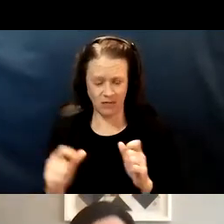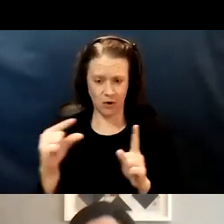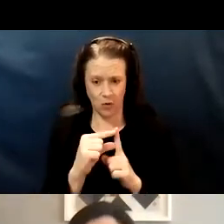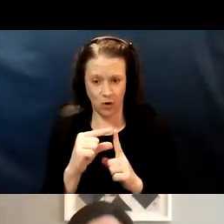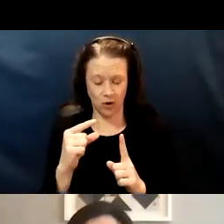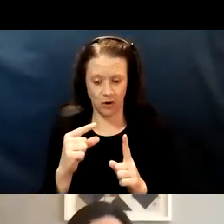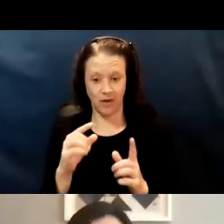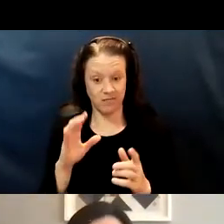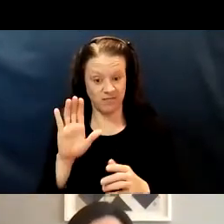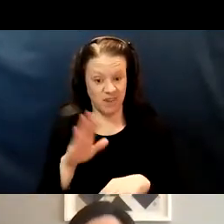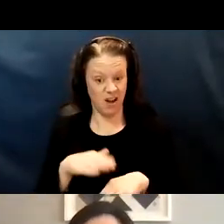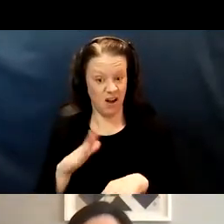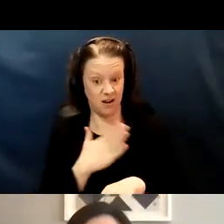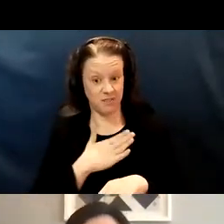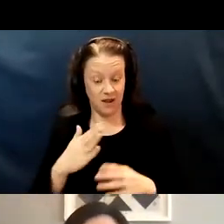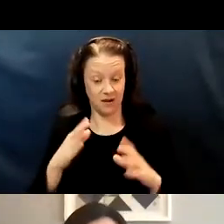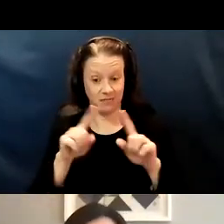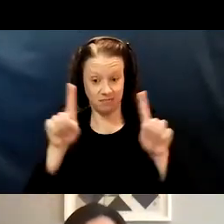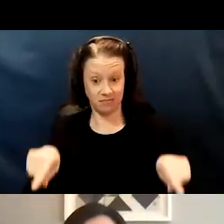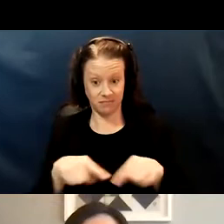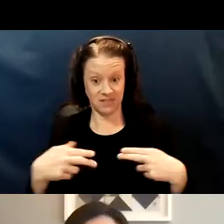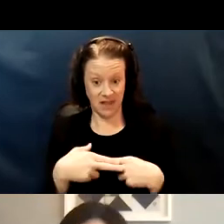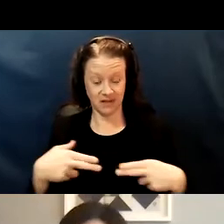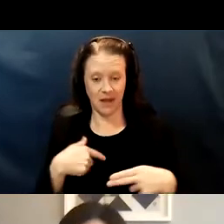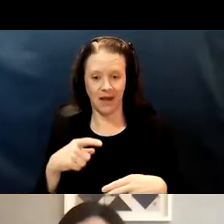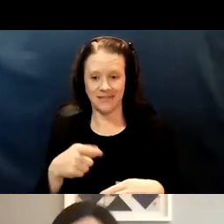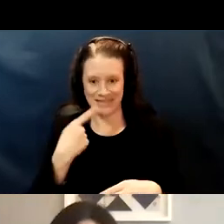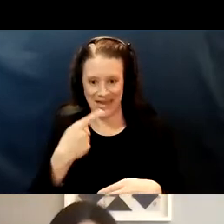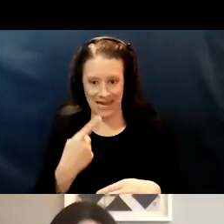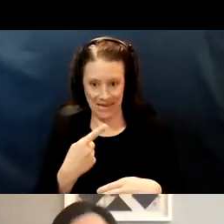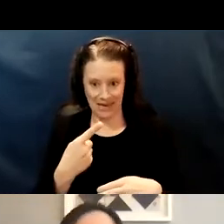that's on the slides that I'm sharing, I am saying orally as well.